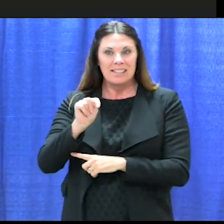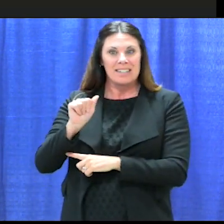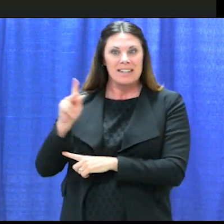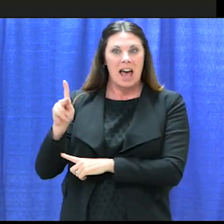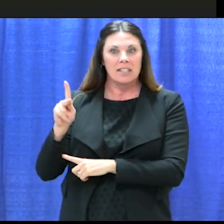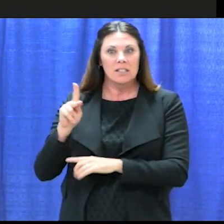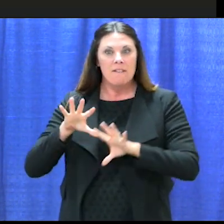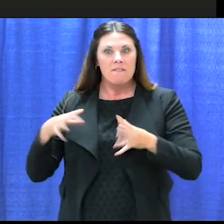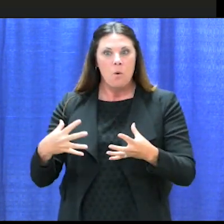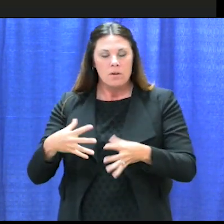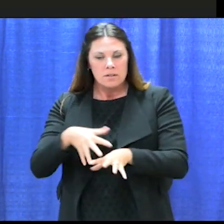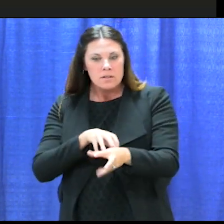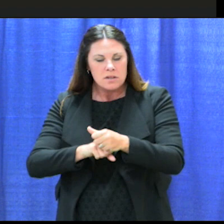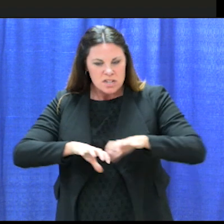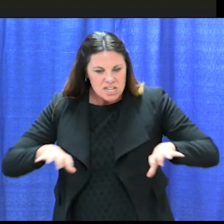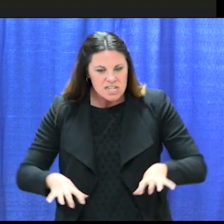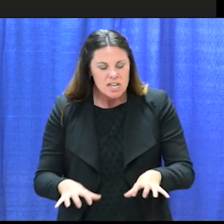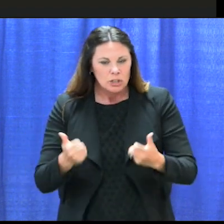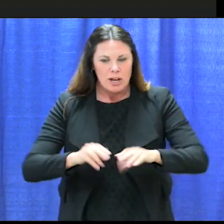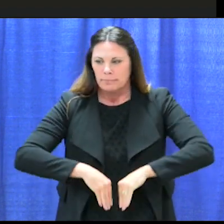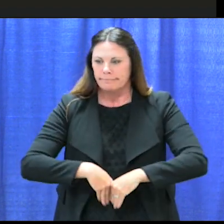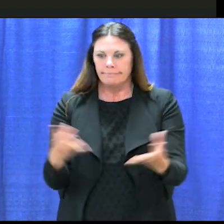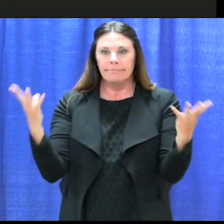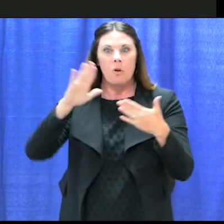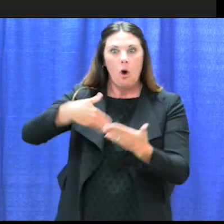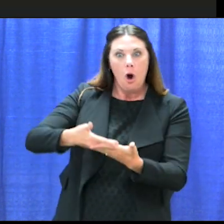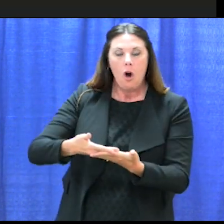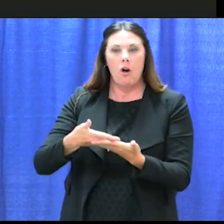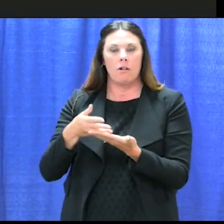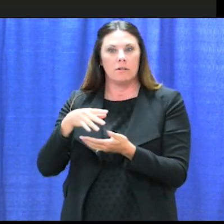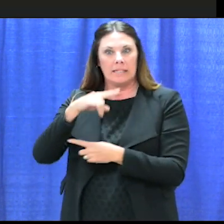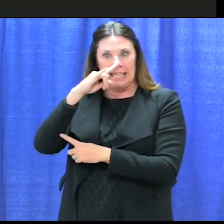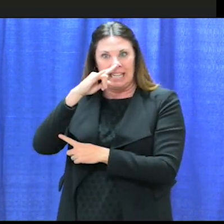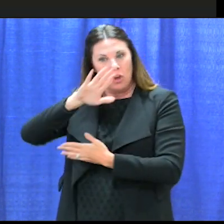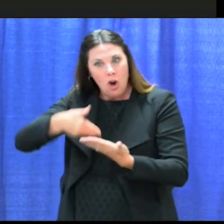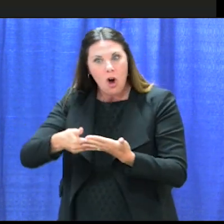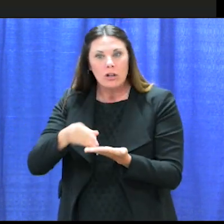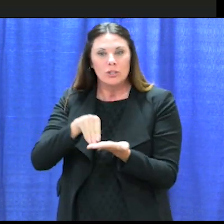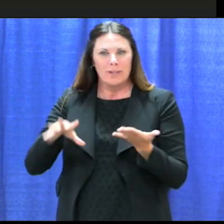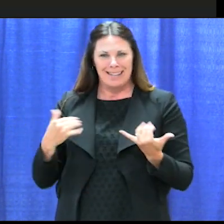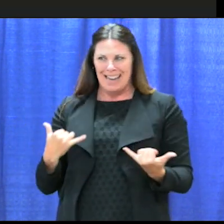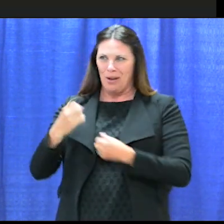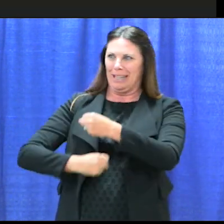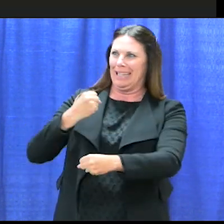are so desperate connect high-speed Internet for all. Its 20/20 it's about damn time.